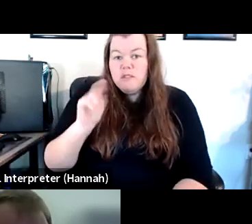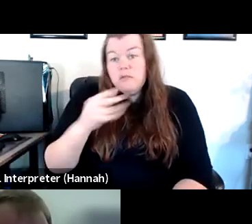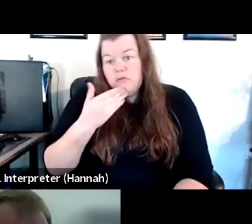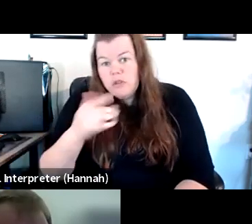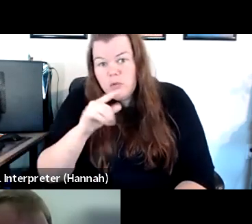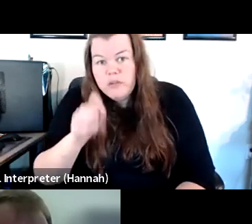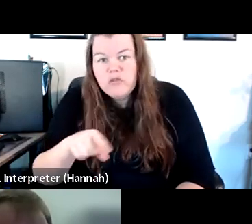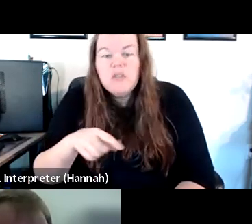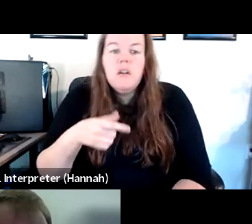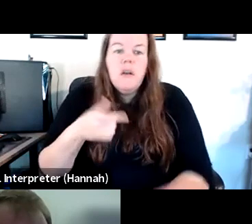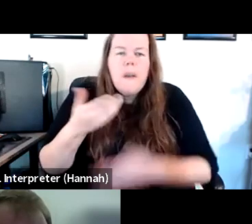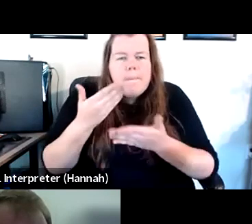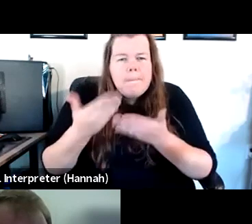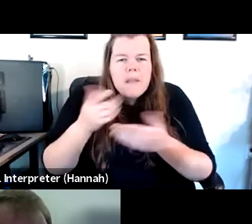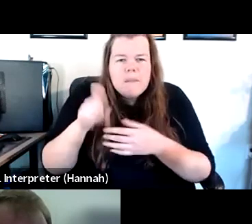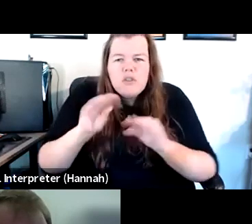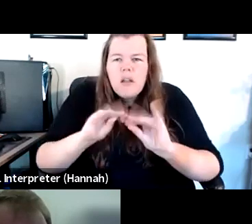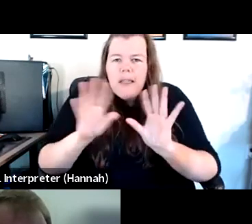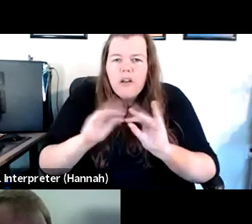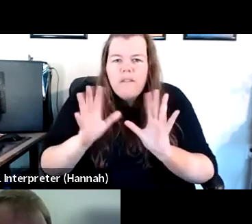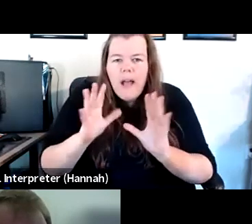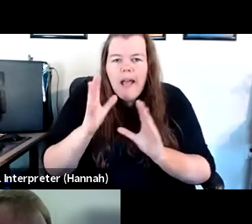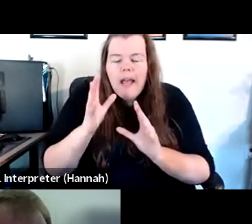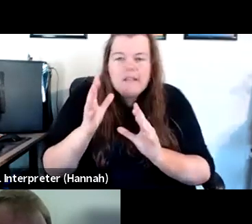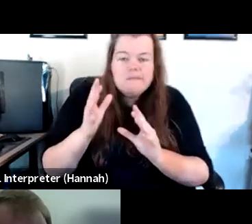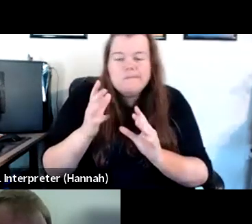maybe we should clarify and get a little more specific about review of